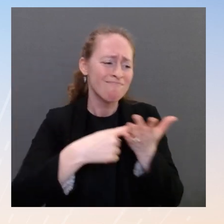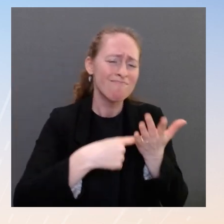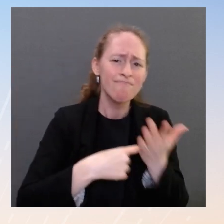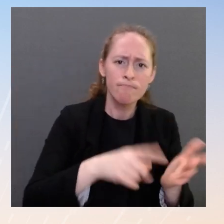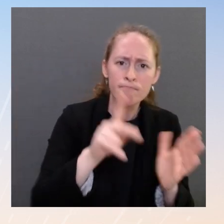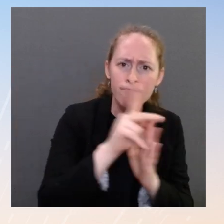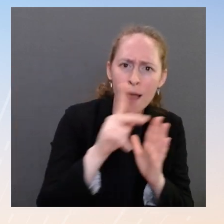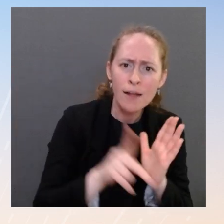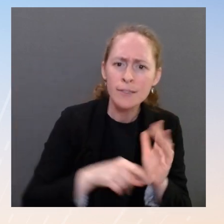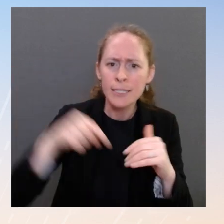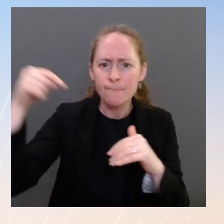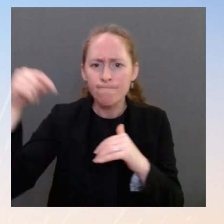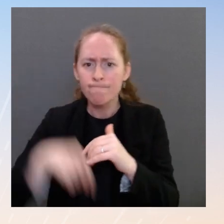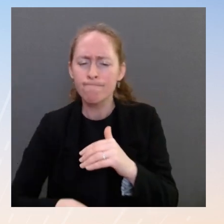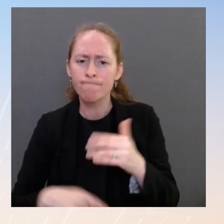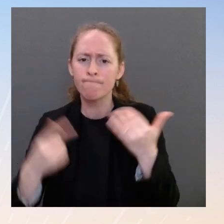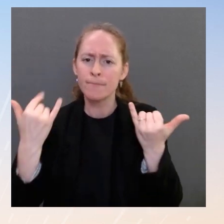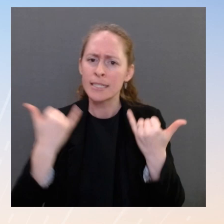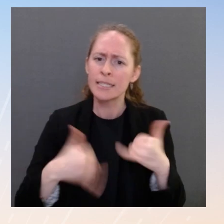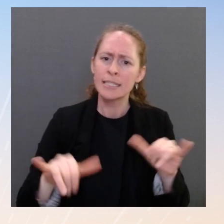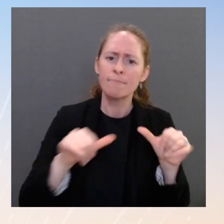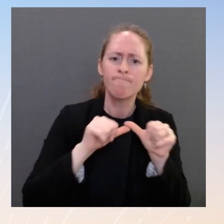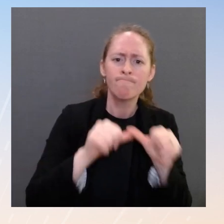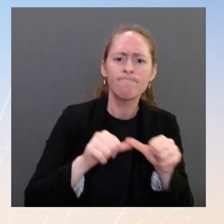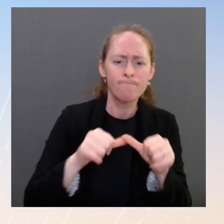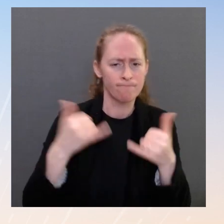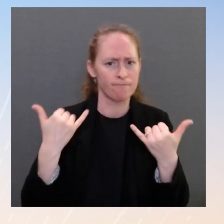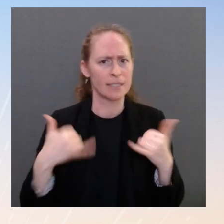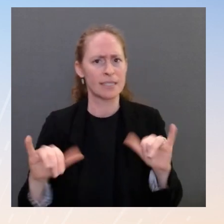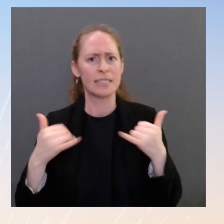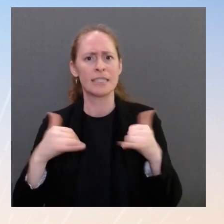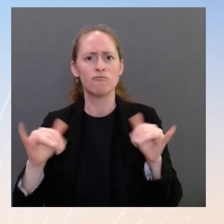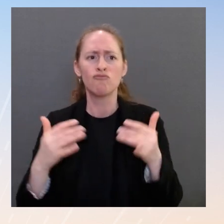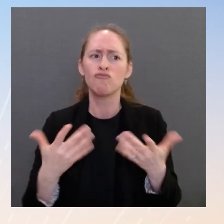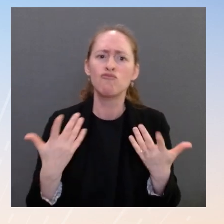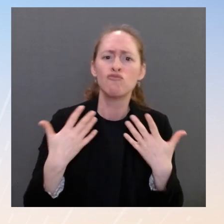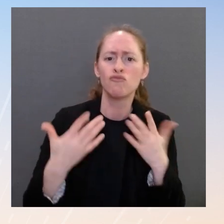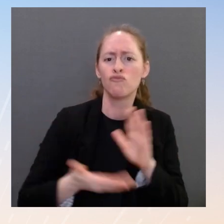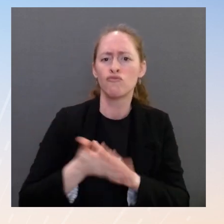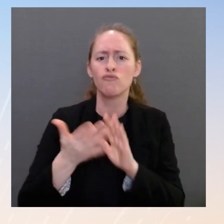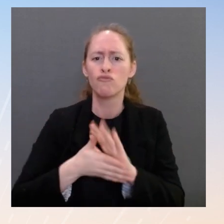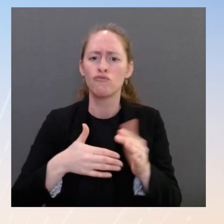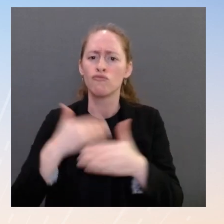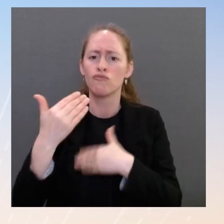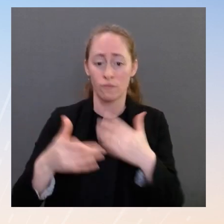publicly from home as well -- because she is double boosted and she has taken the steps to protect herself,